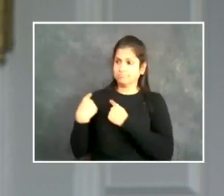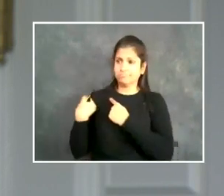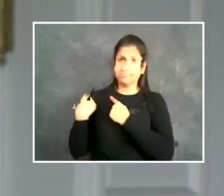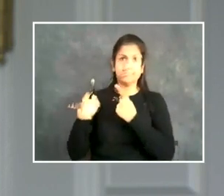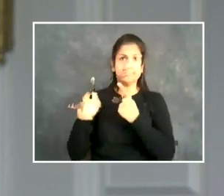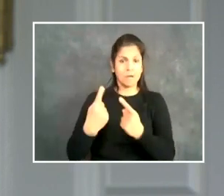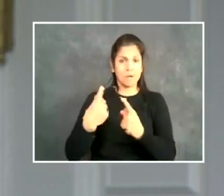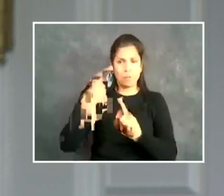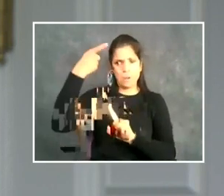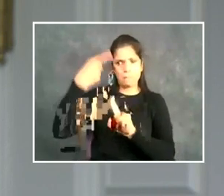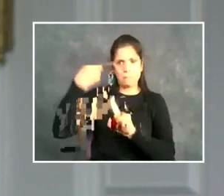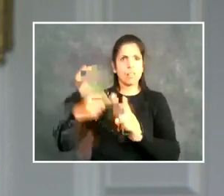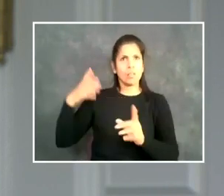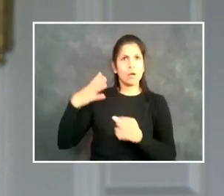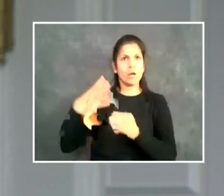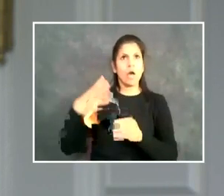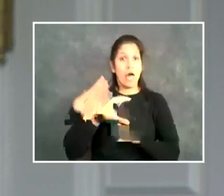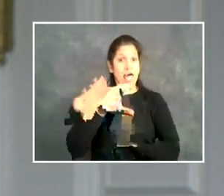POINT. WHEN YOU LOOK AT HOW WE, AS A